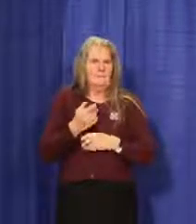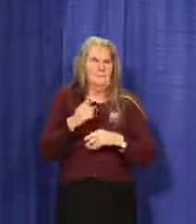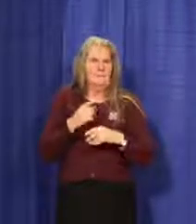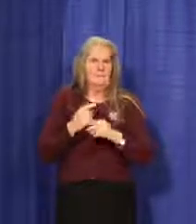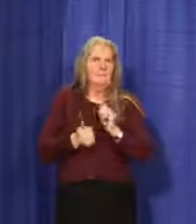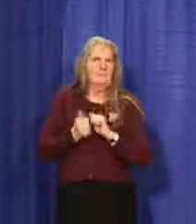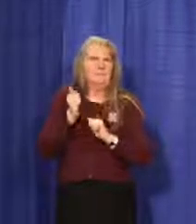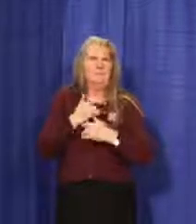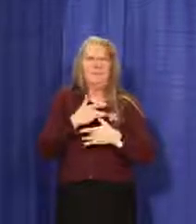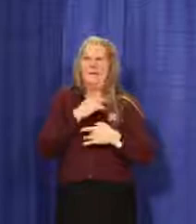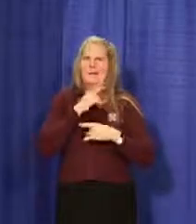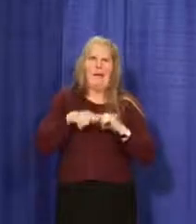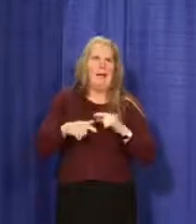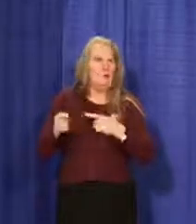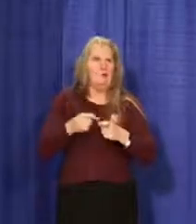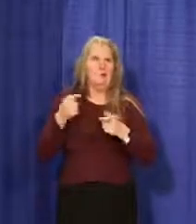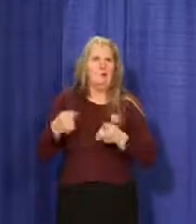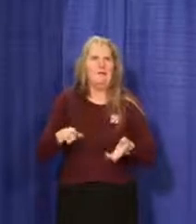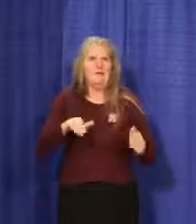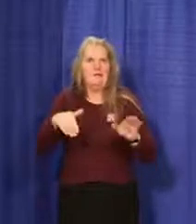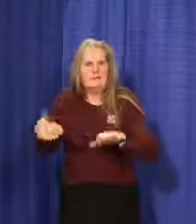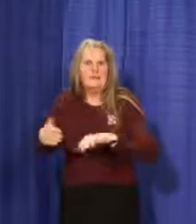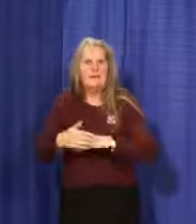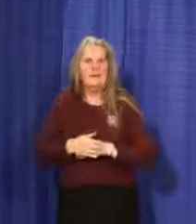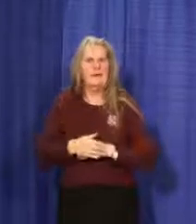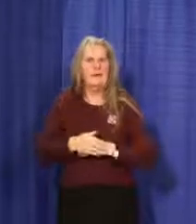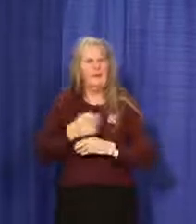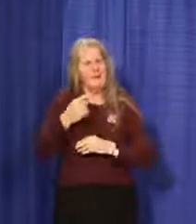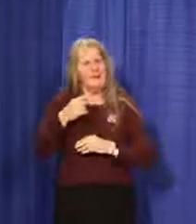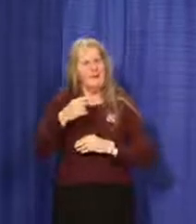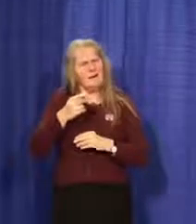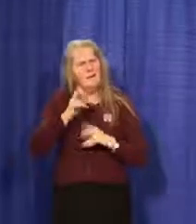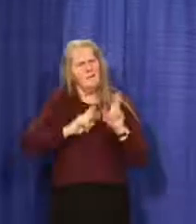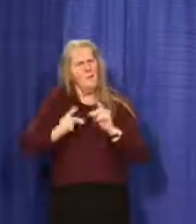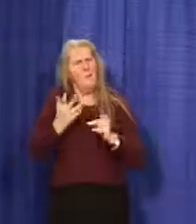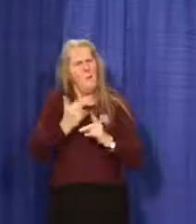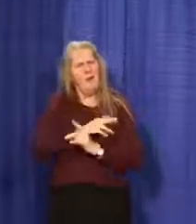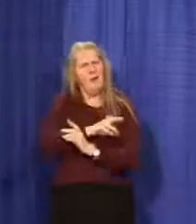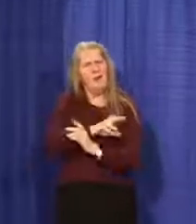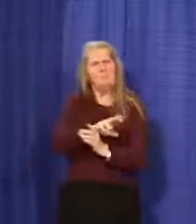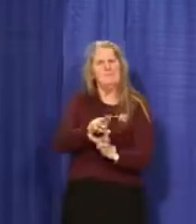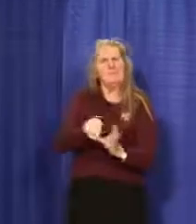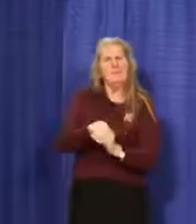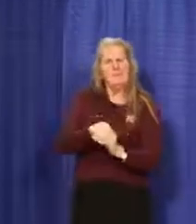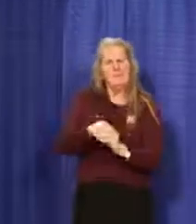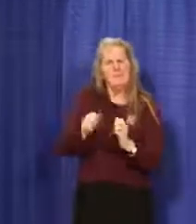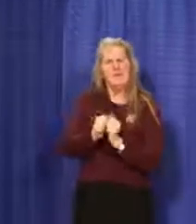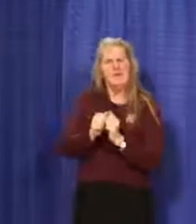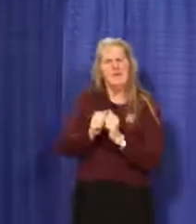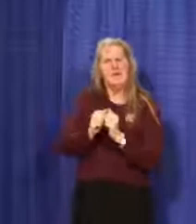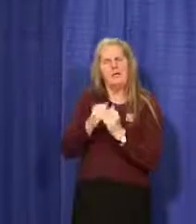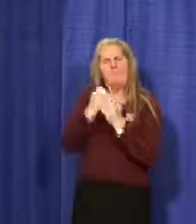when we die, and who does not want to be part of a funeral or celebration of life for a loved one?